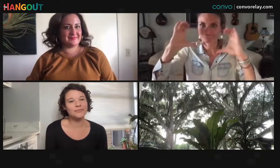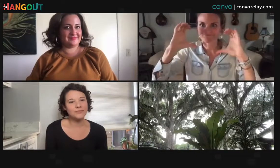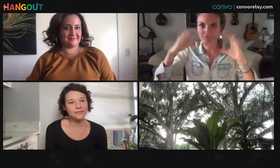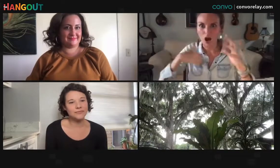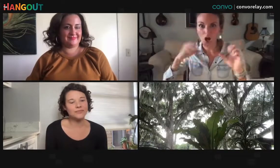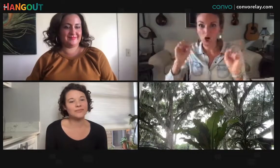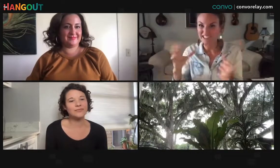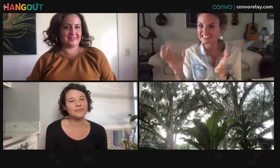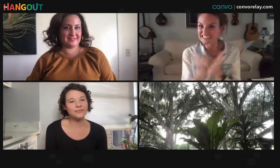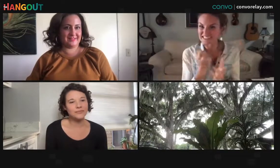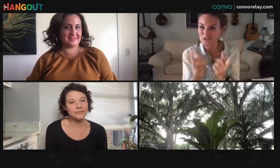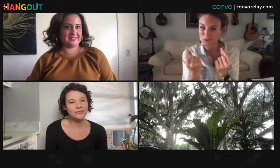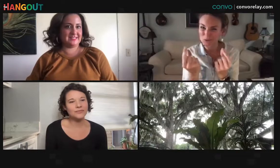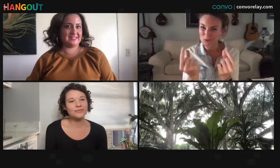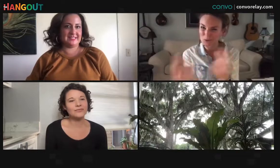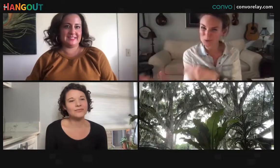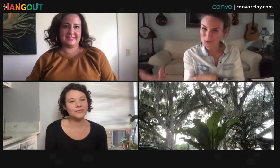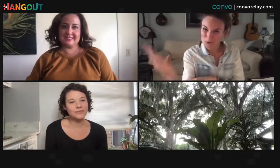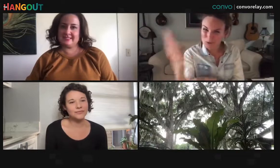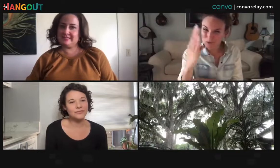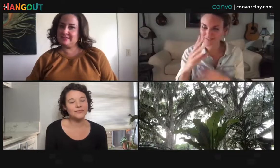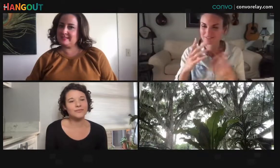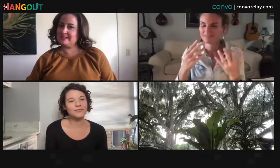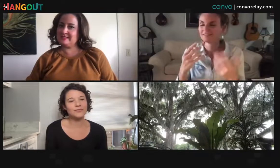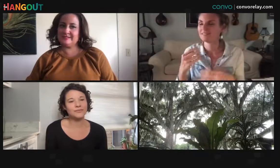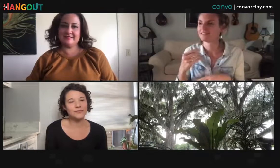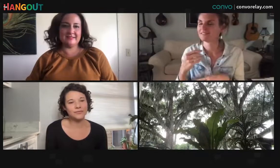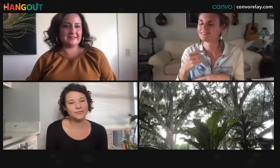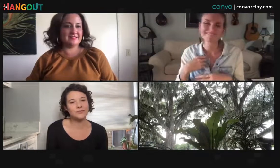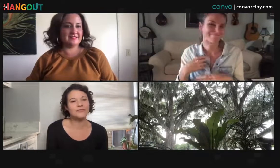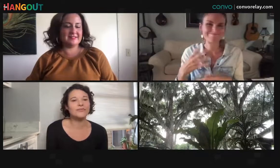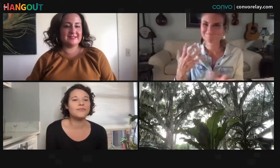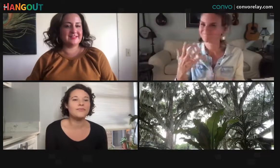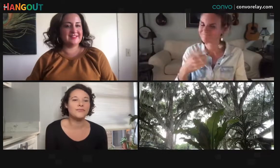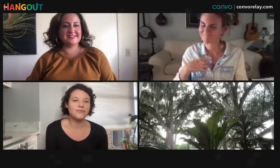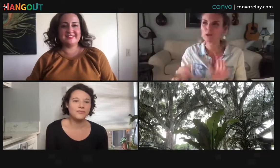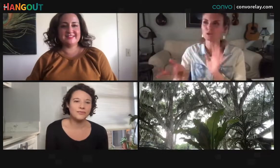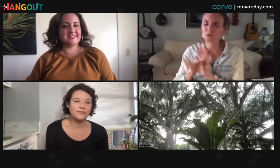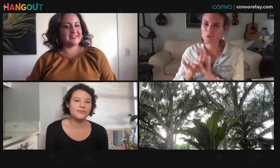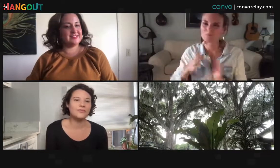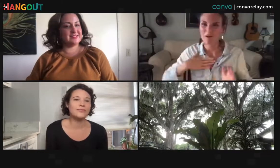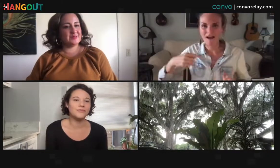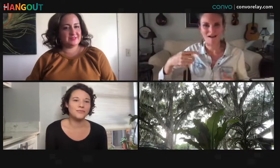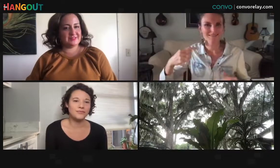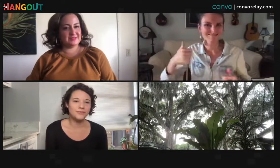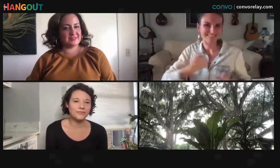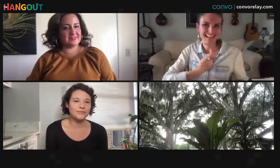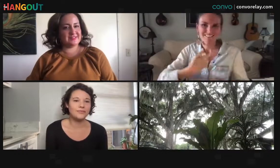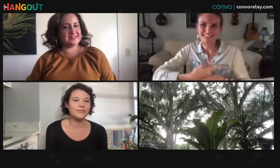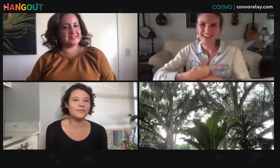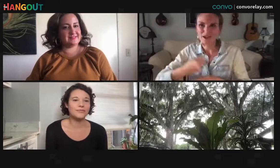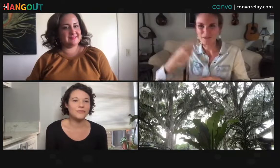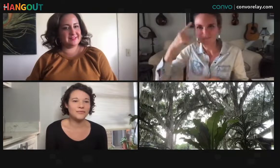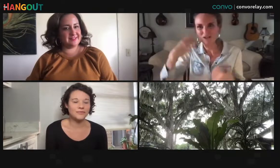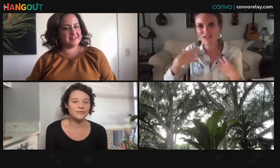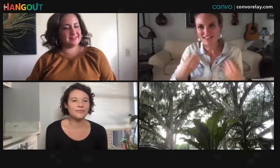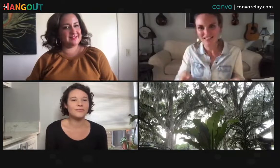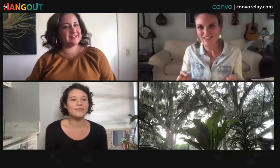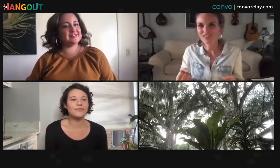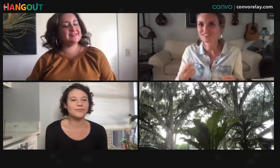in the morning i while i'm awake i usually could capitalize on that opportunity to be most productive i usually instead spend